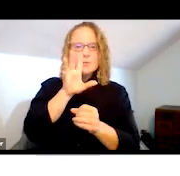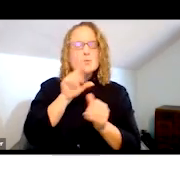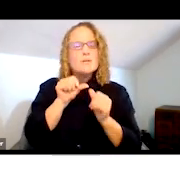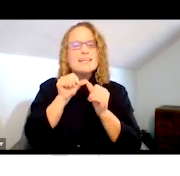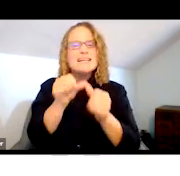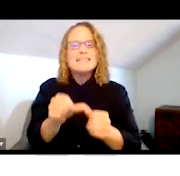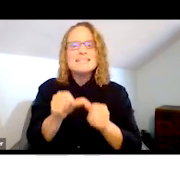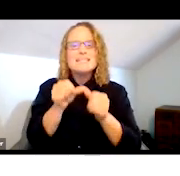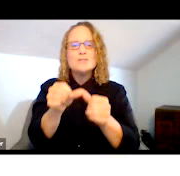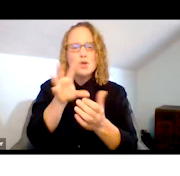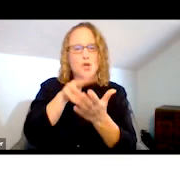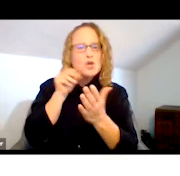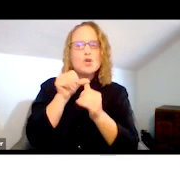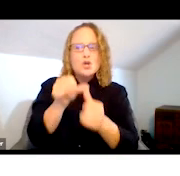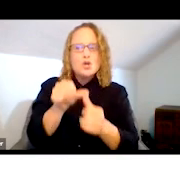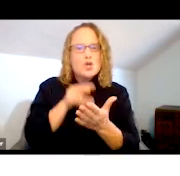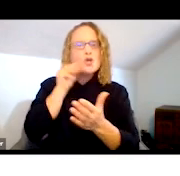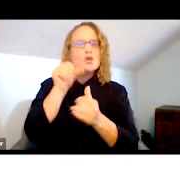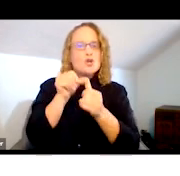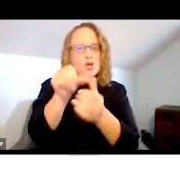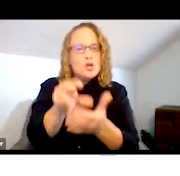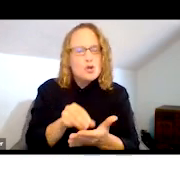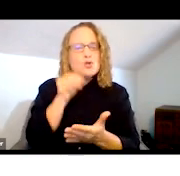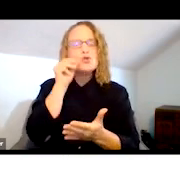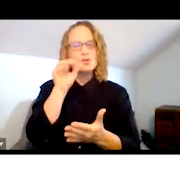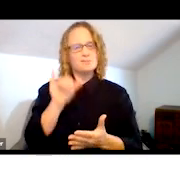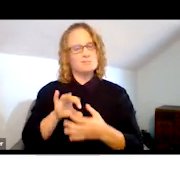Now, as we talk about cultural humility,